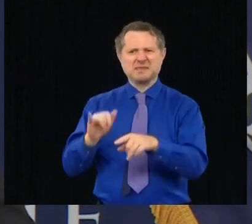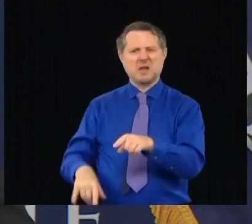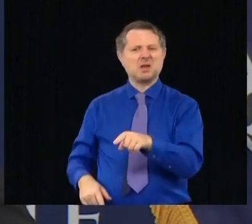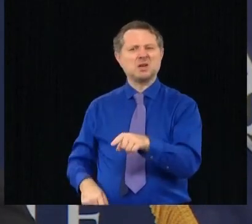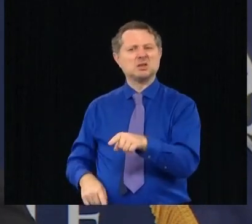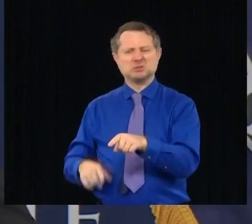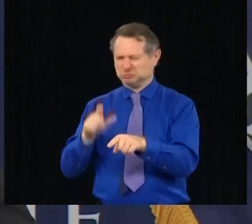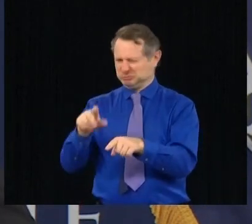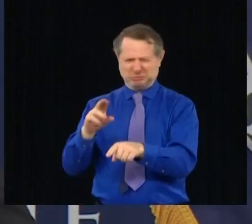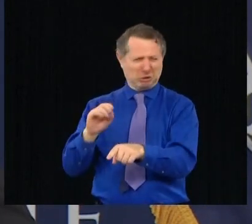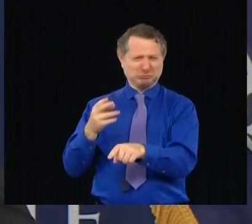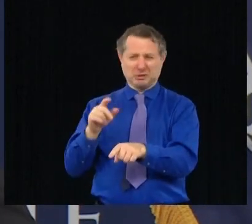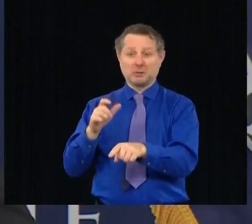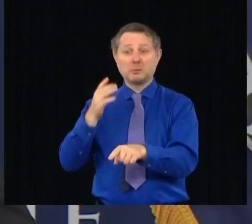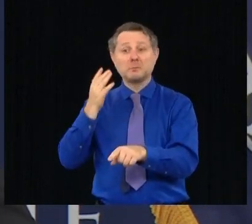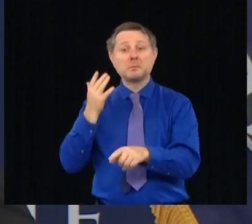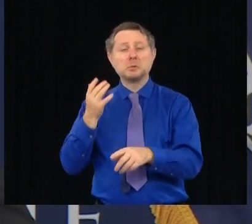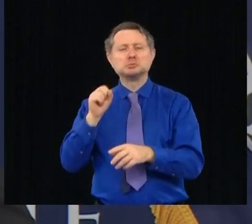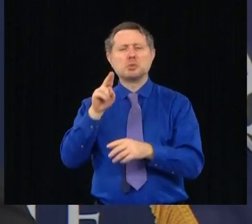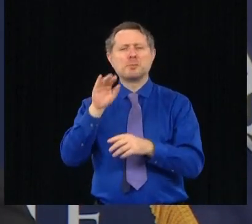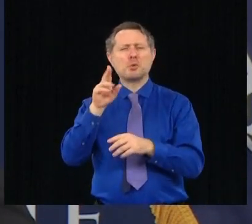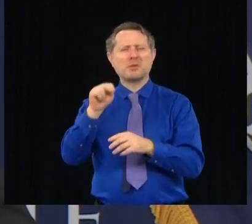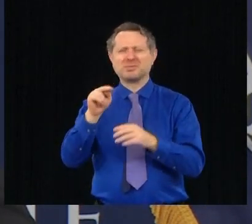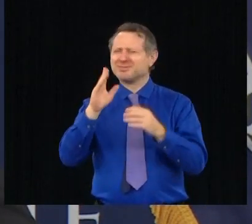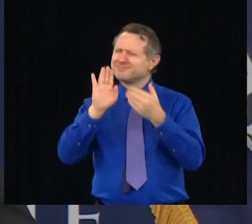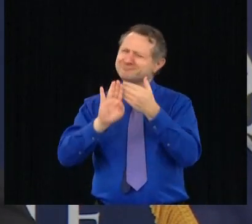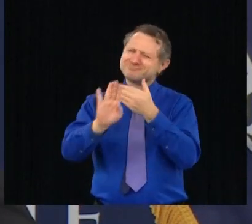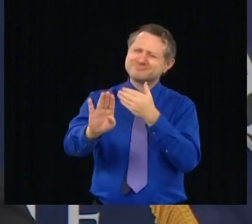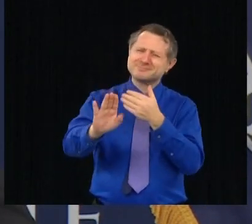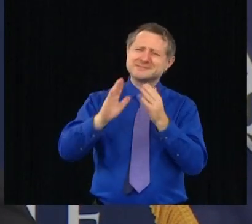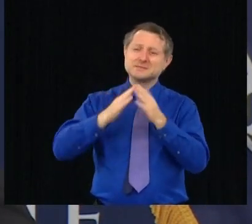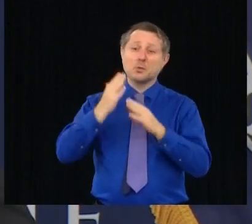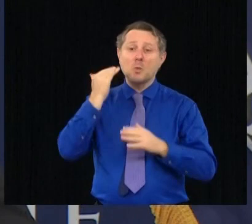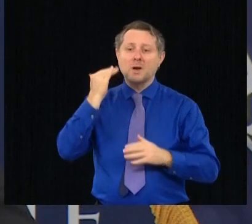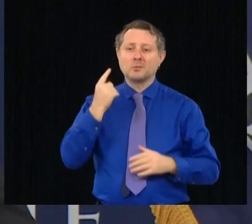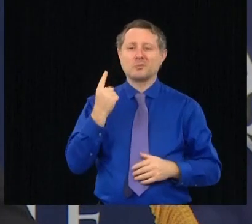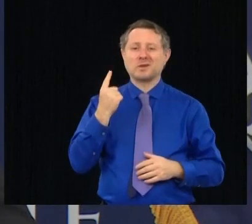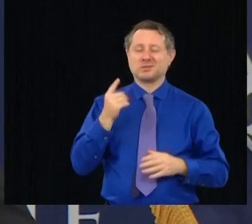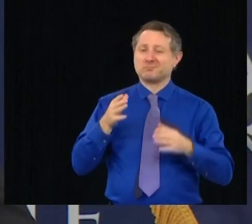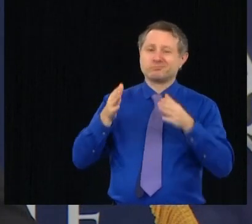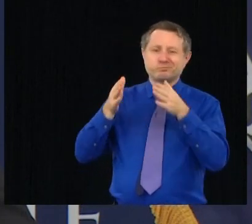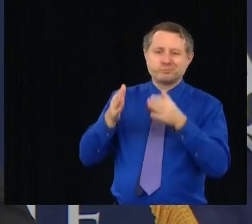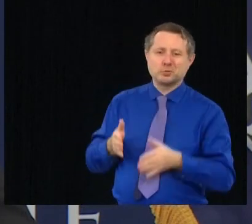WEST CHESTER. THERE WAS NO REASON FOR IT TO BE